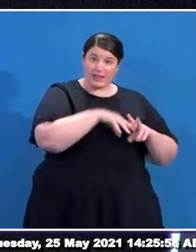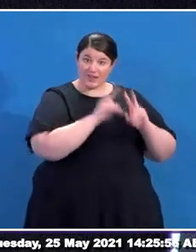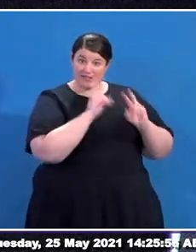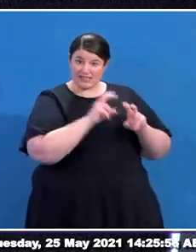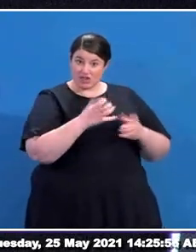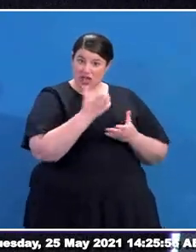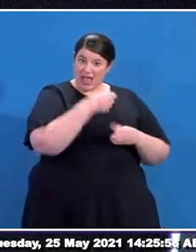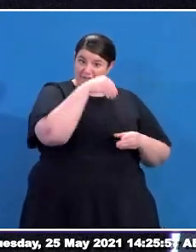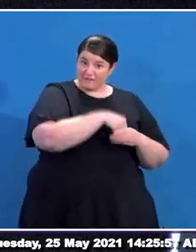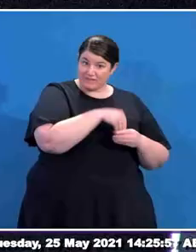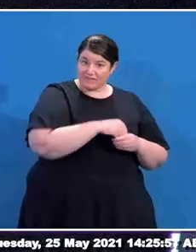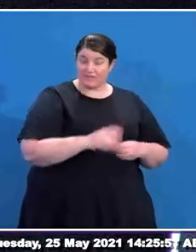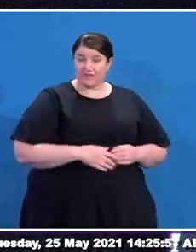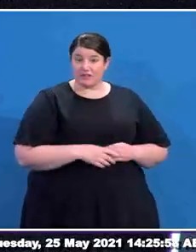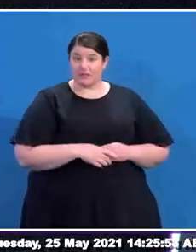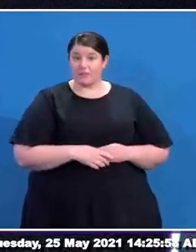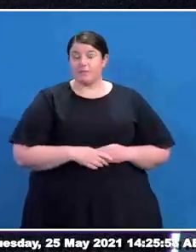Not everybody who works in human resources would do